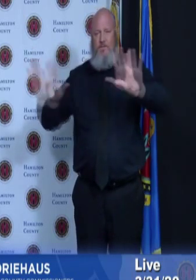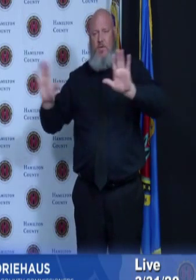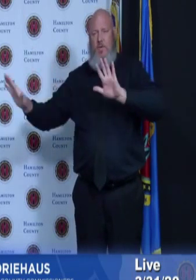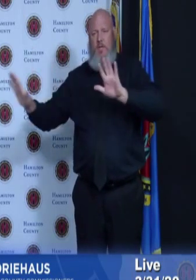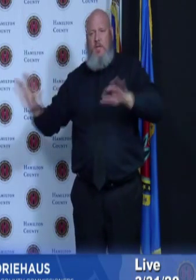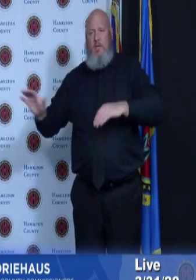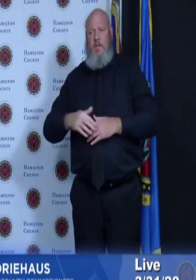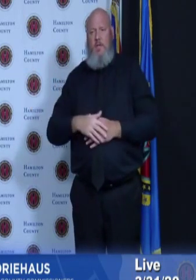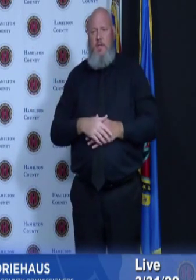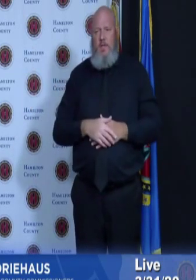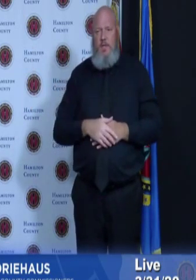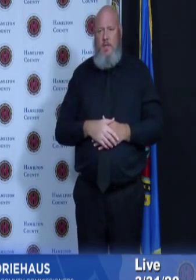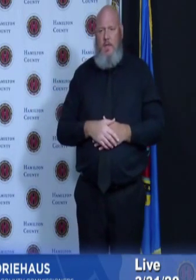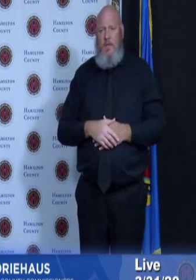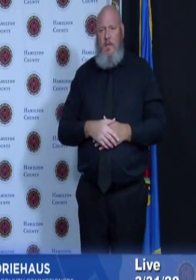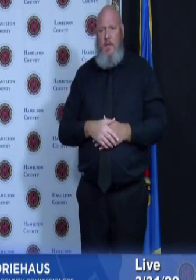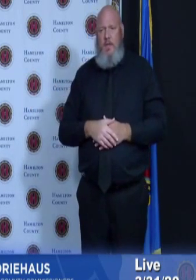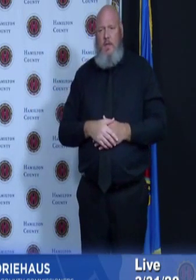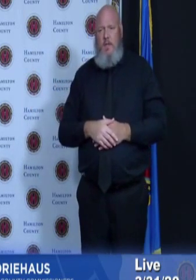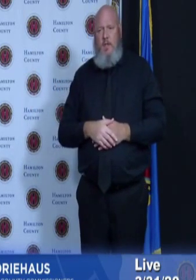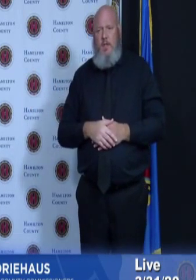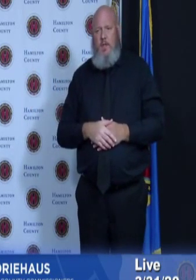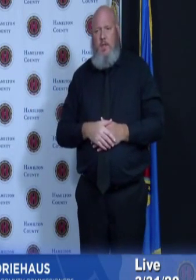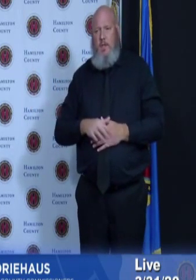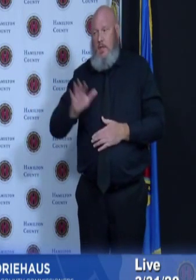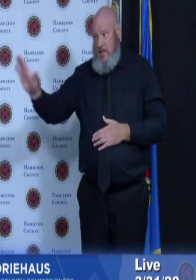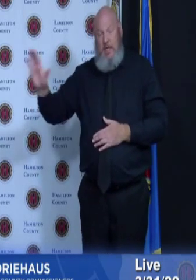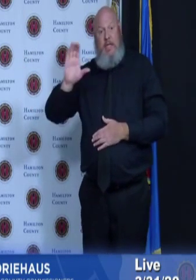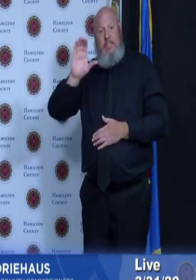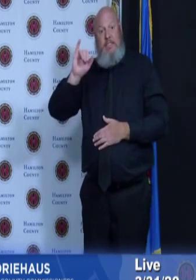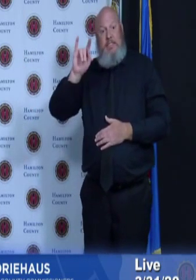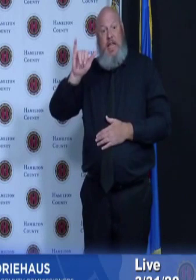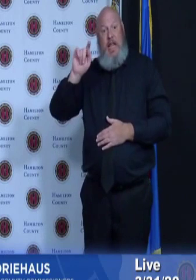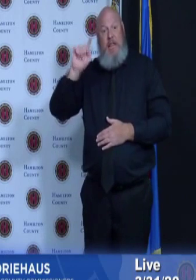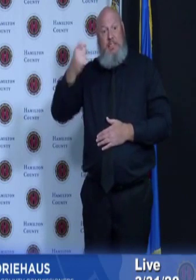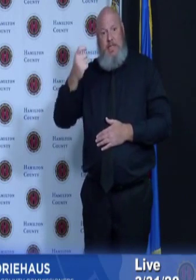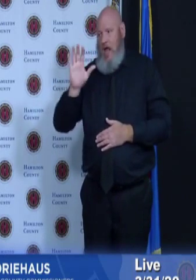some other sources of revenue so Jeff Aluotto is going to outline all of